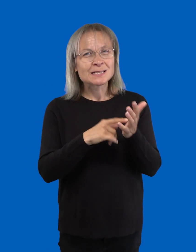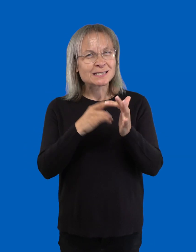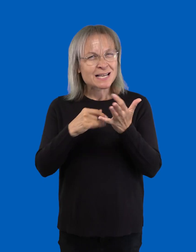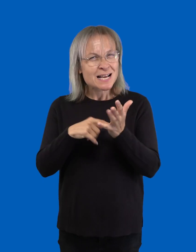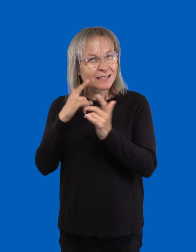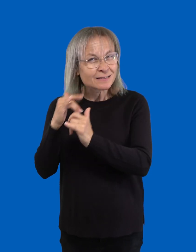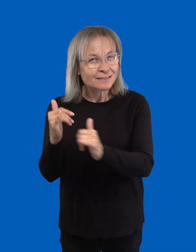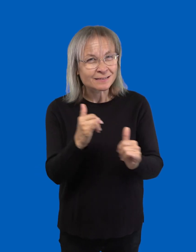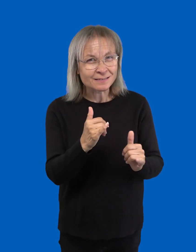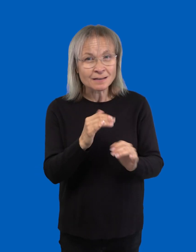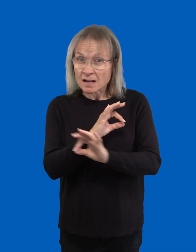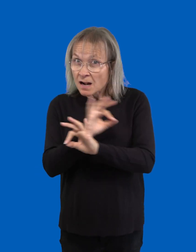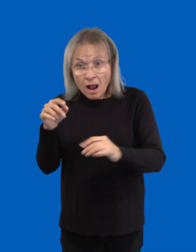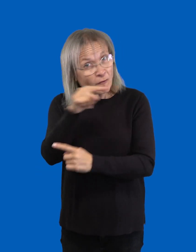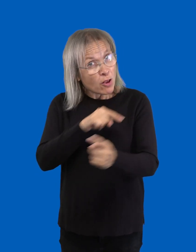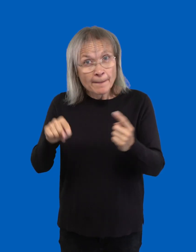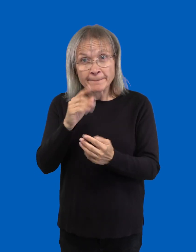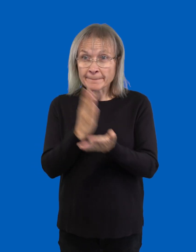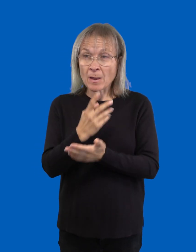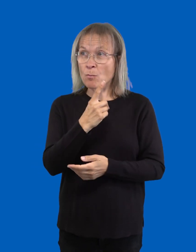No screening test is 100% reliable.